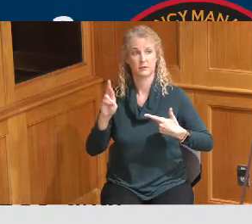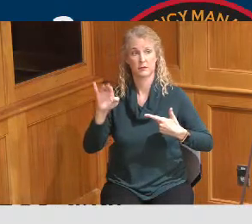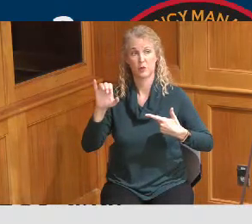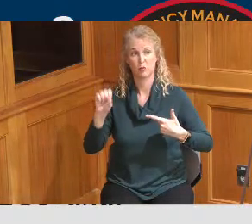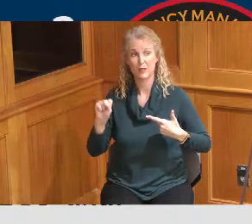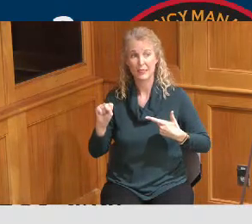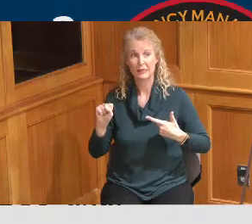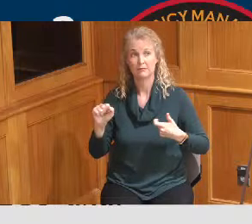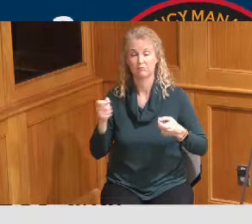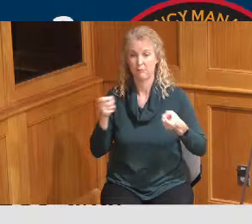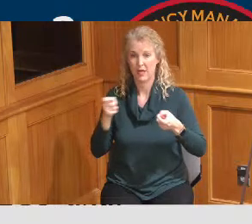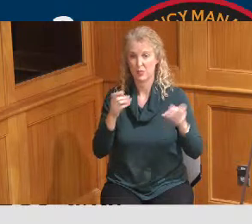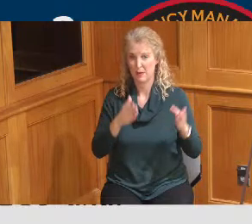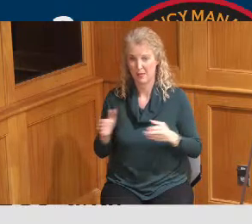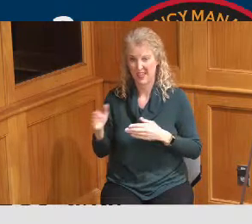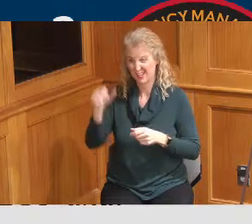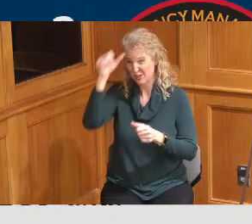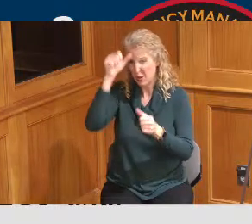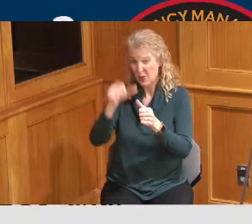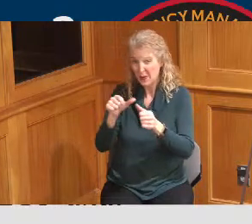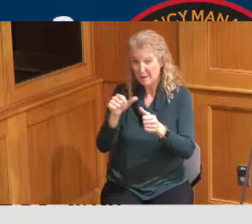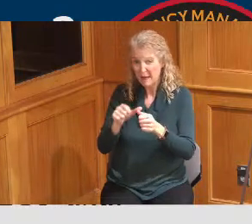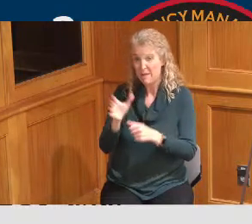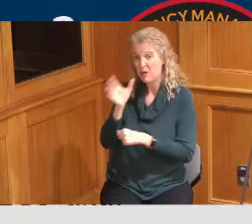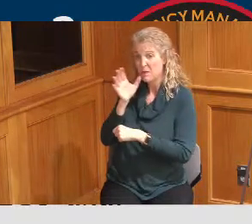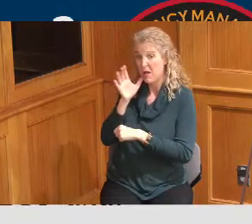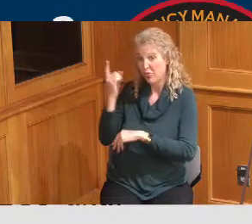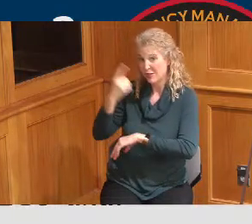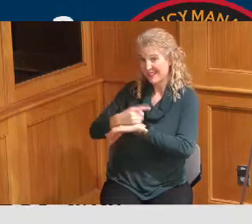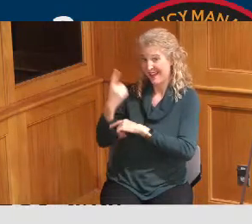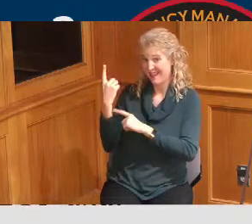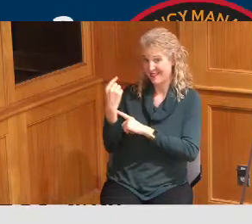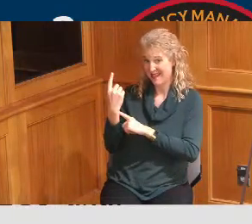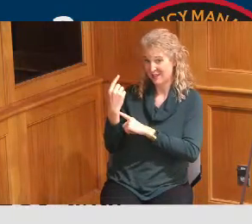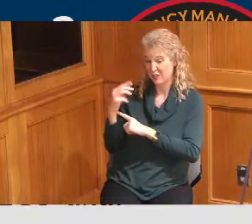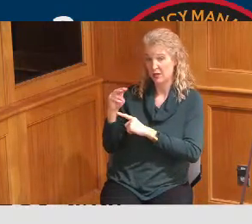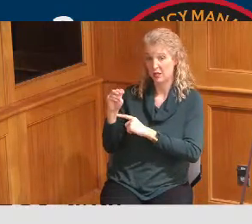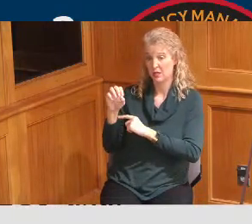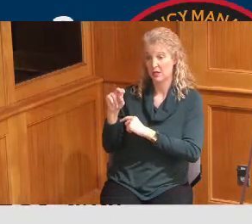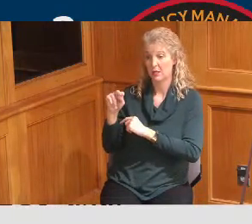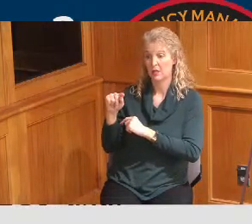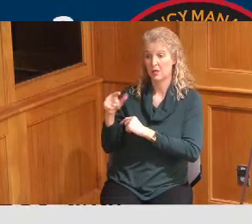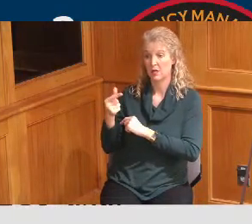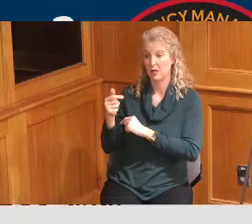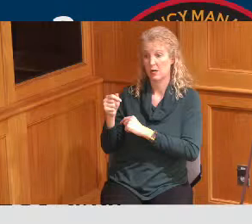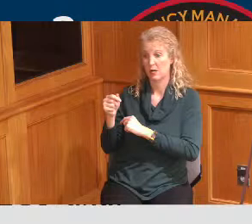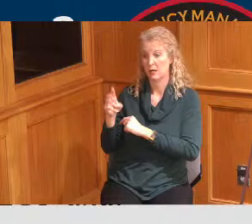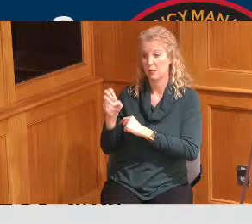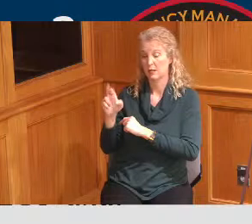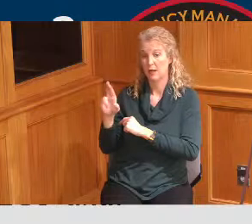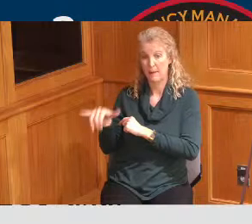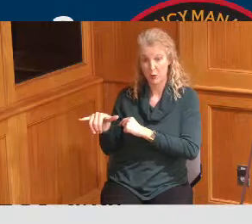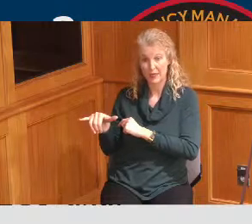to the Mother's Day tornado in Montgomery at our last the meeting before last we with our partners